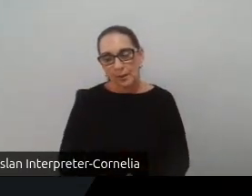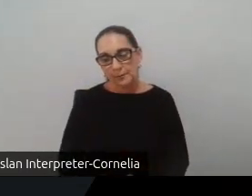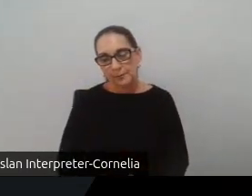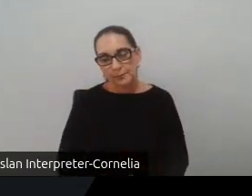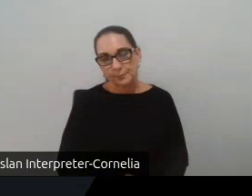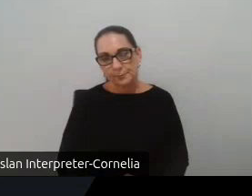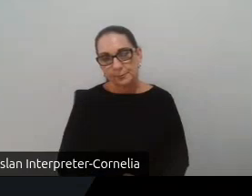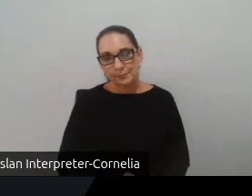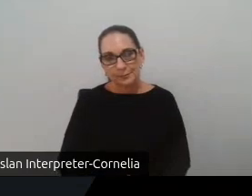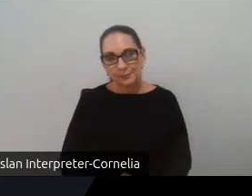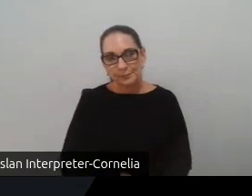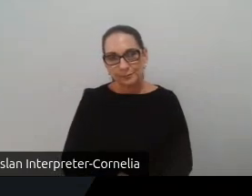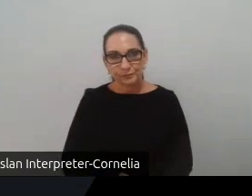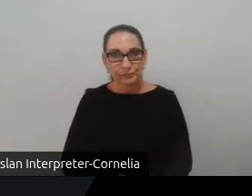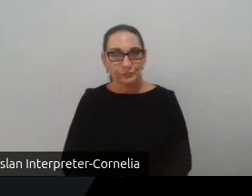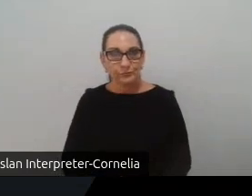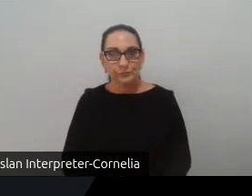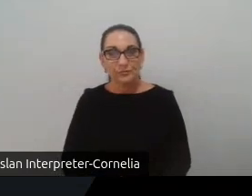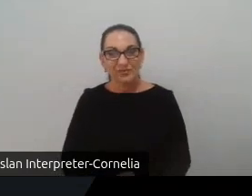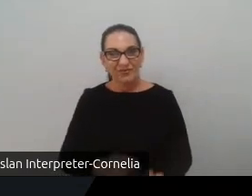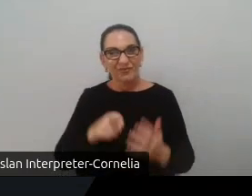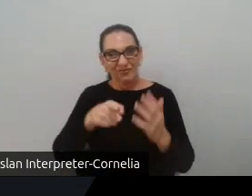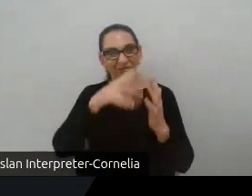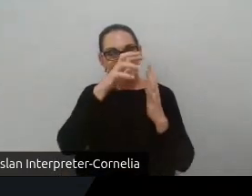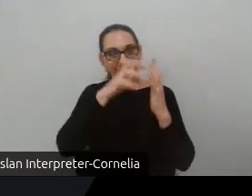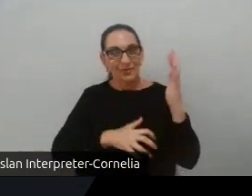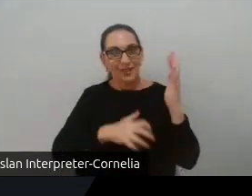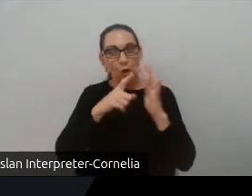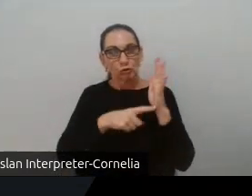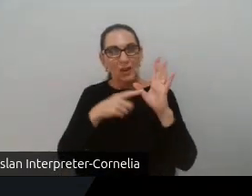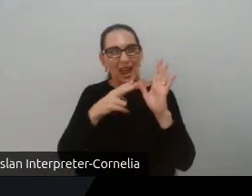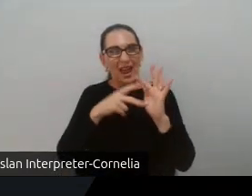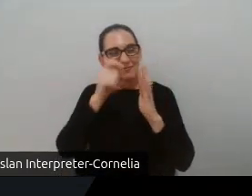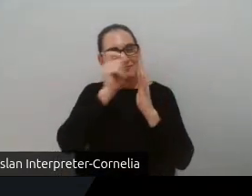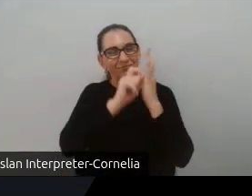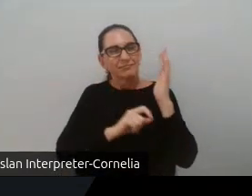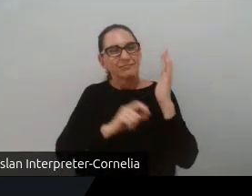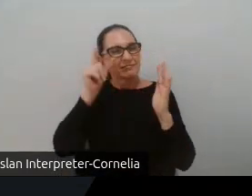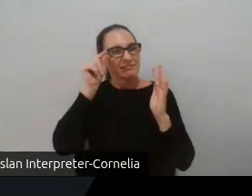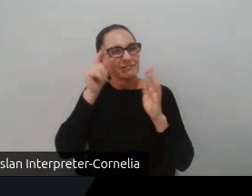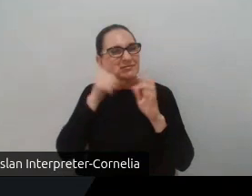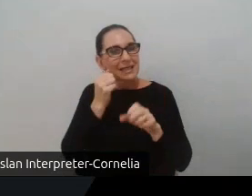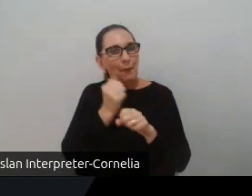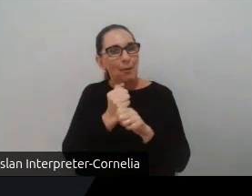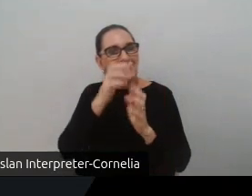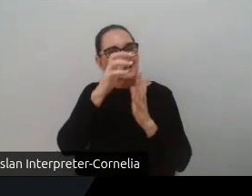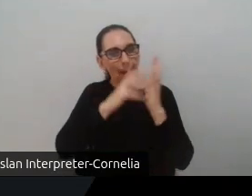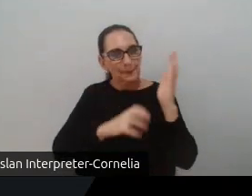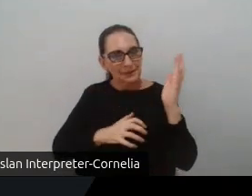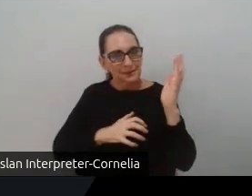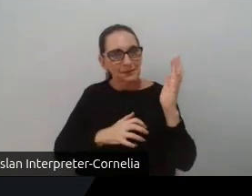Now, this is an example statement by Jane again on how you can set it out to remove conditions.